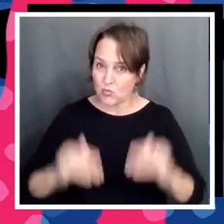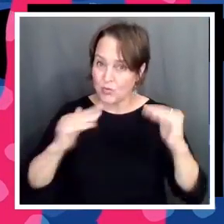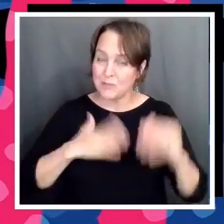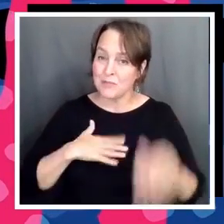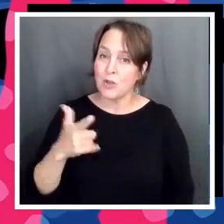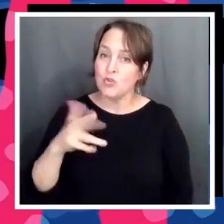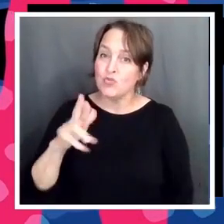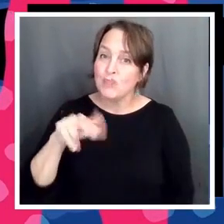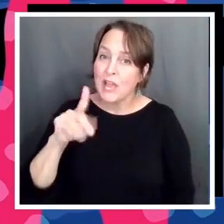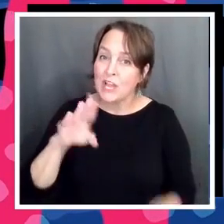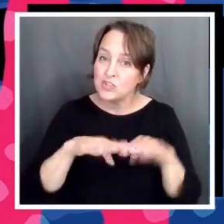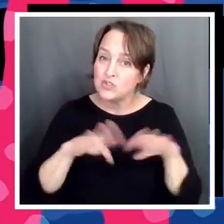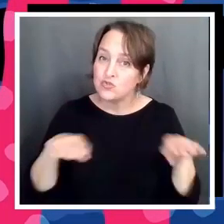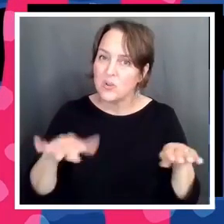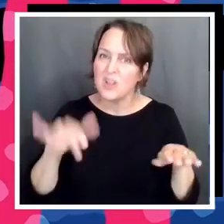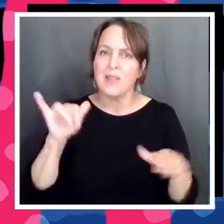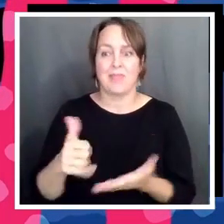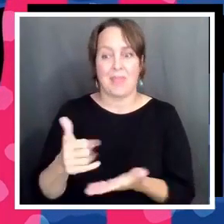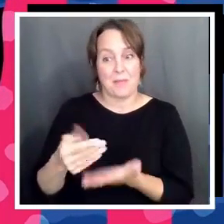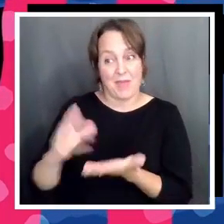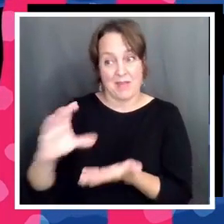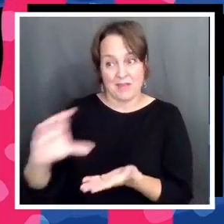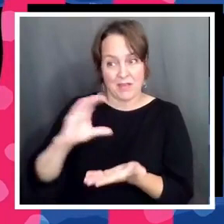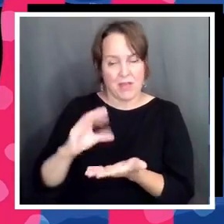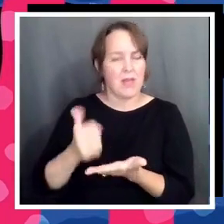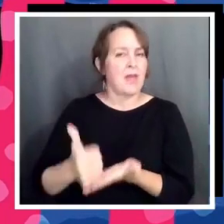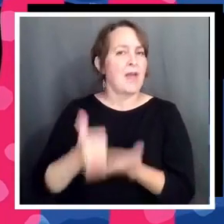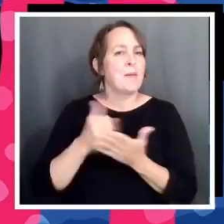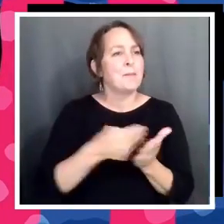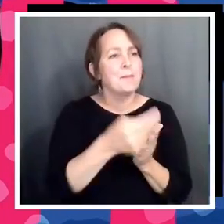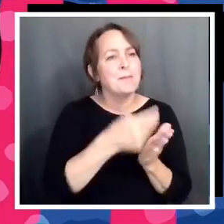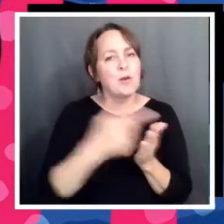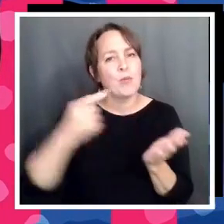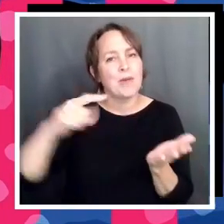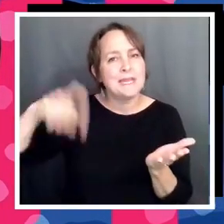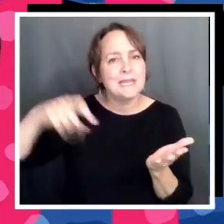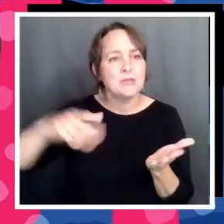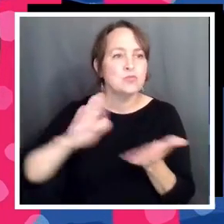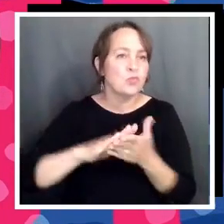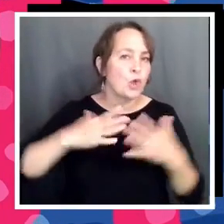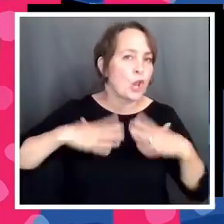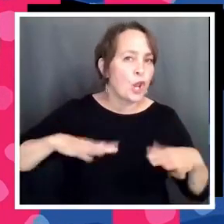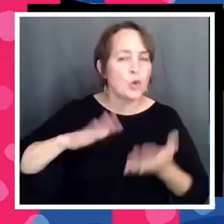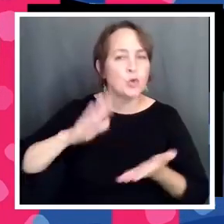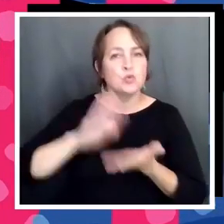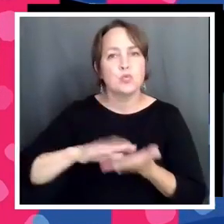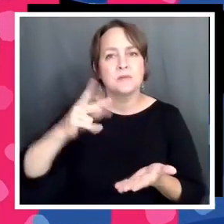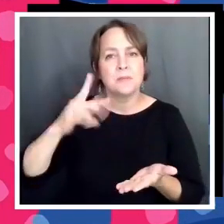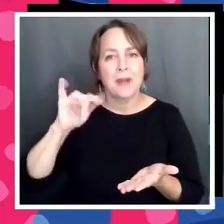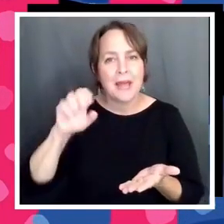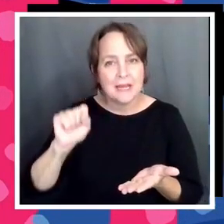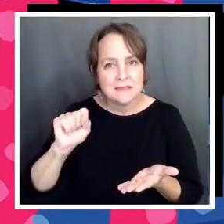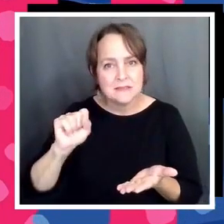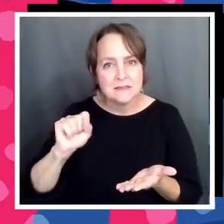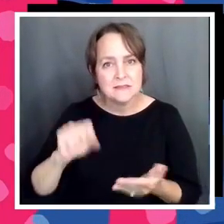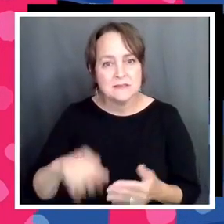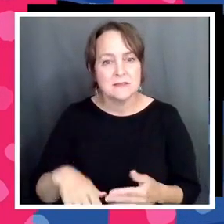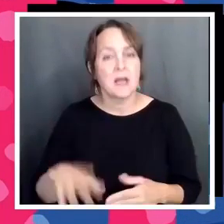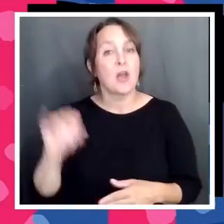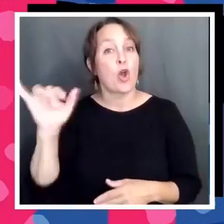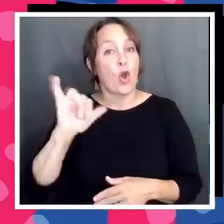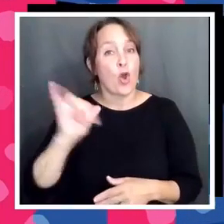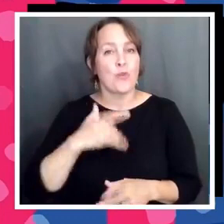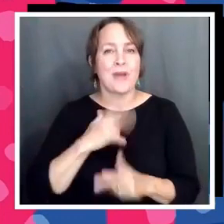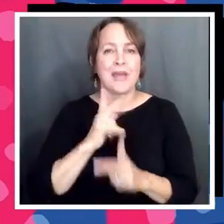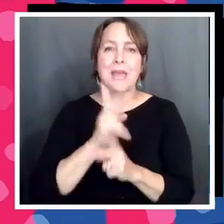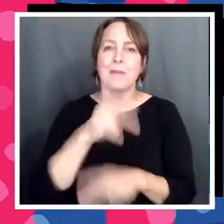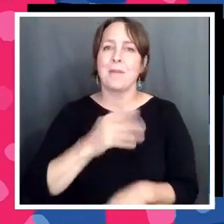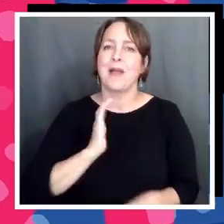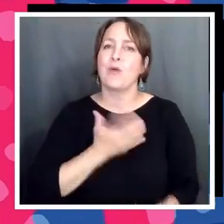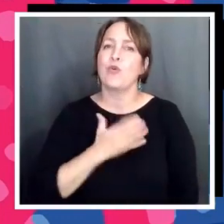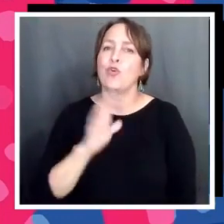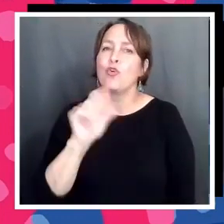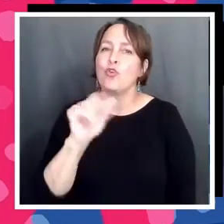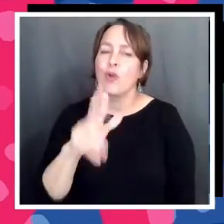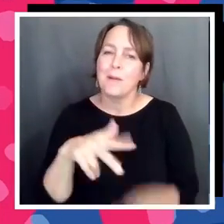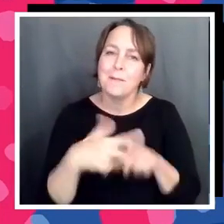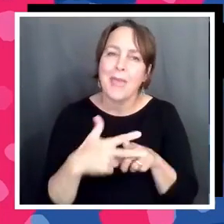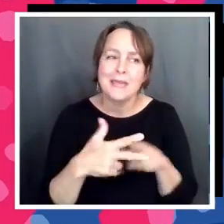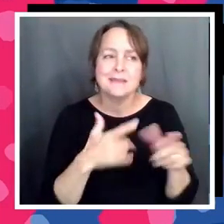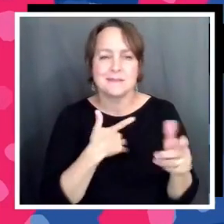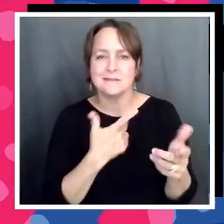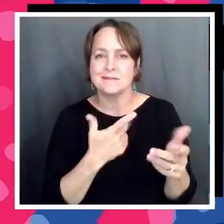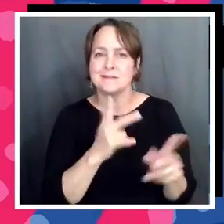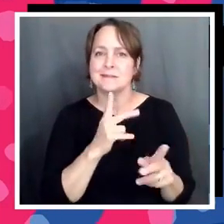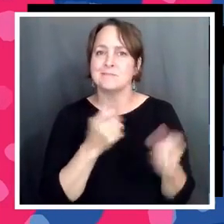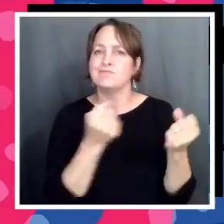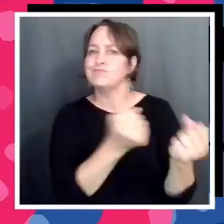WILL BE GETTING WILL BE A HUGE